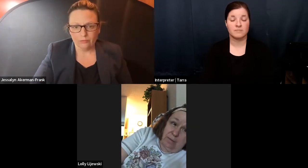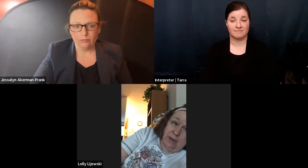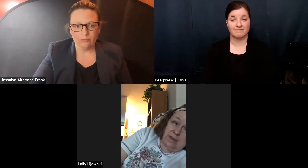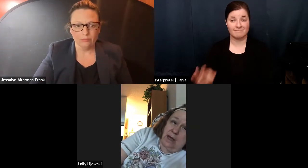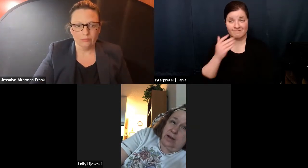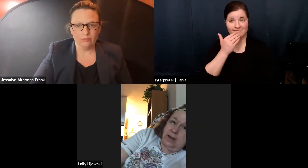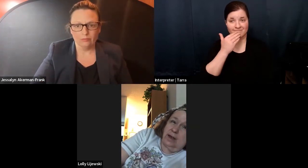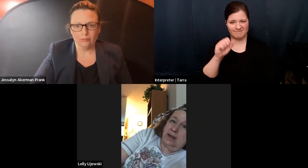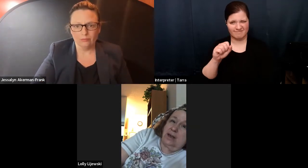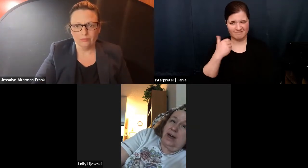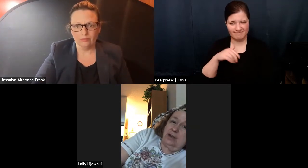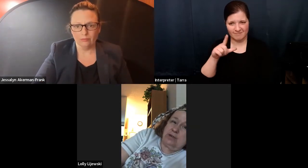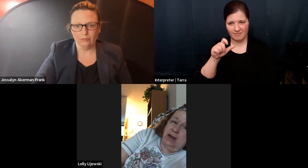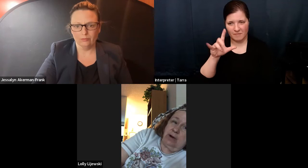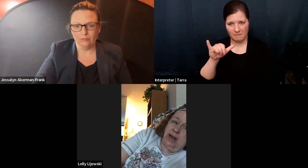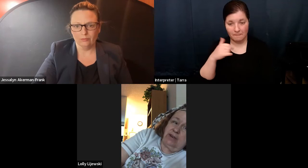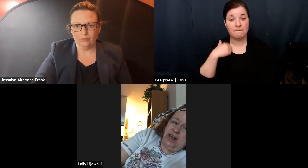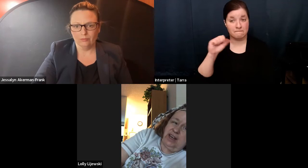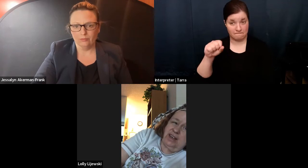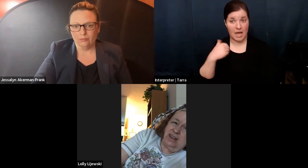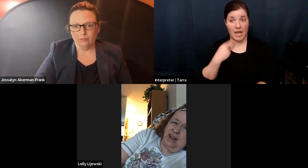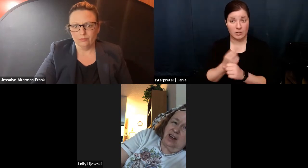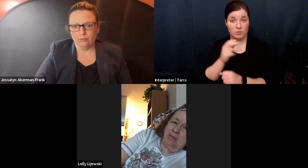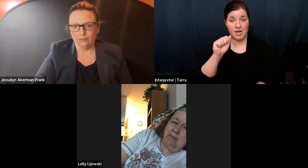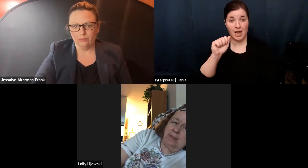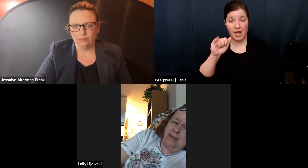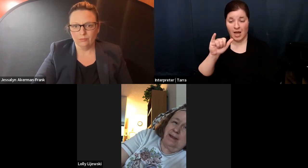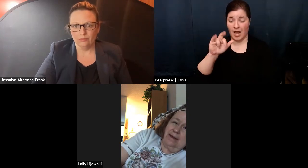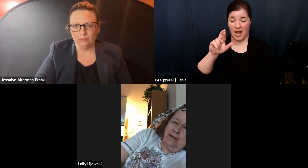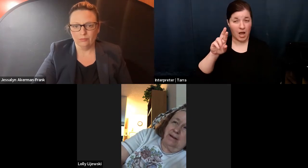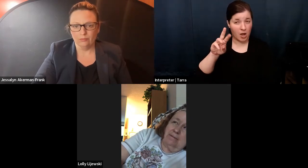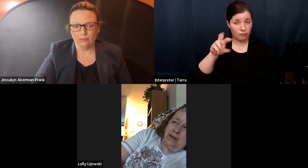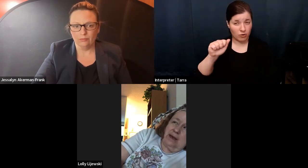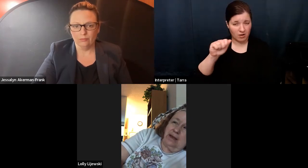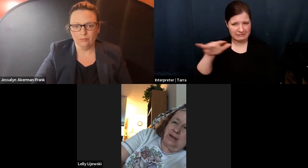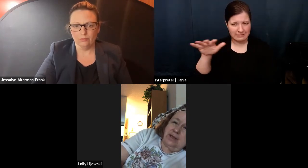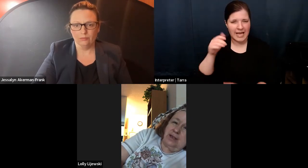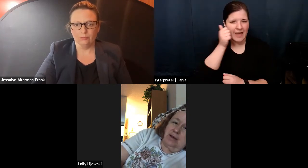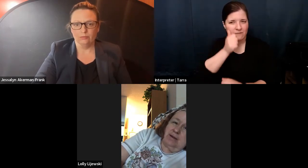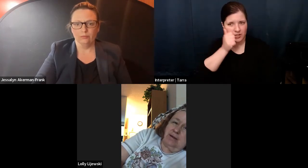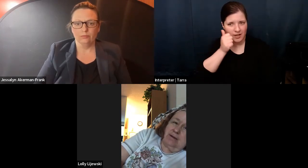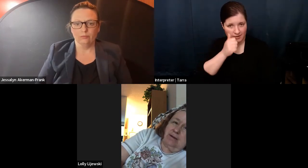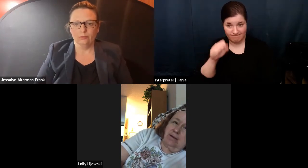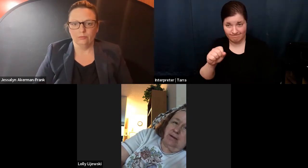Go ahead, Lolly. Lolly: Thank you. This is Lolly.